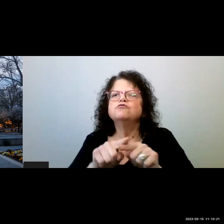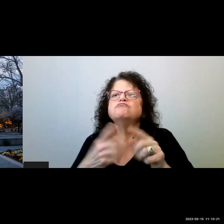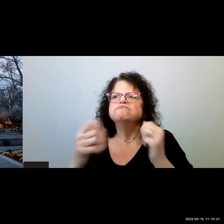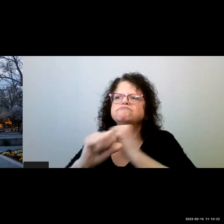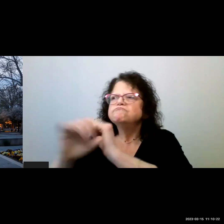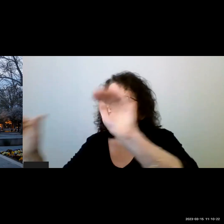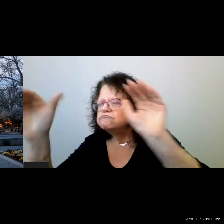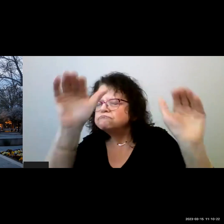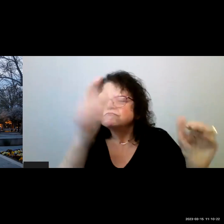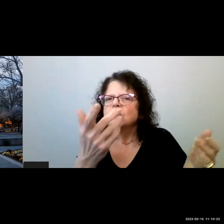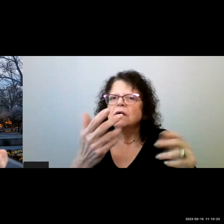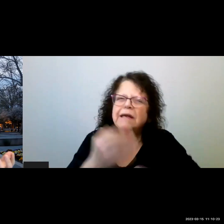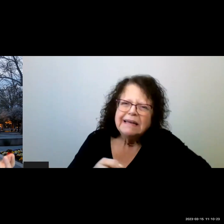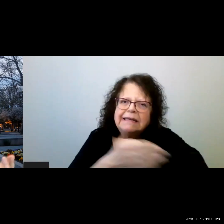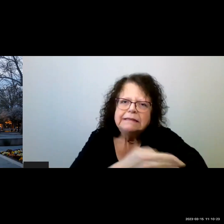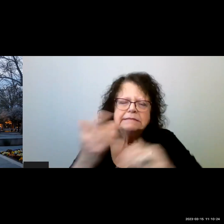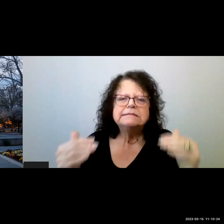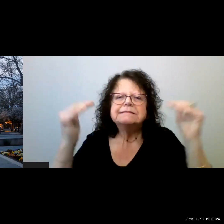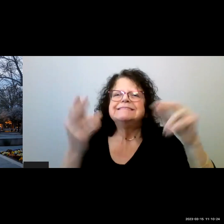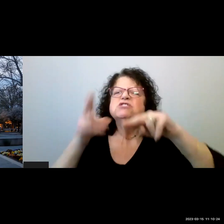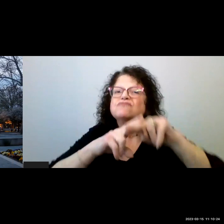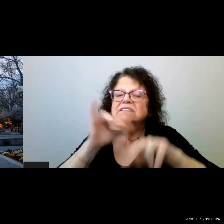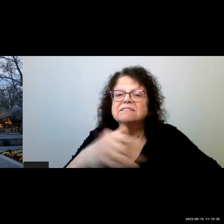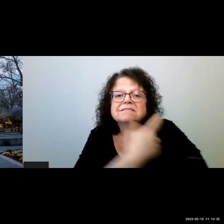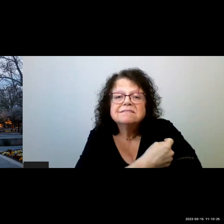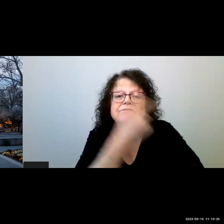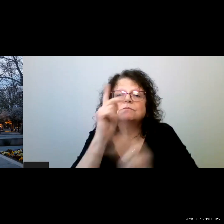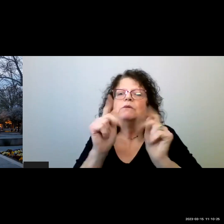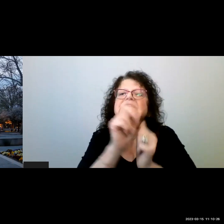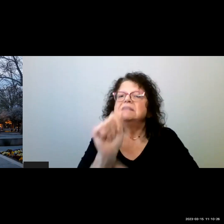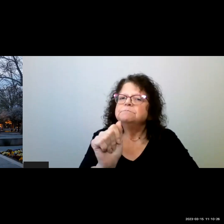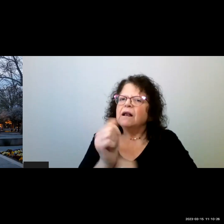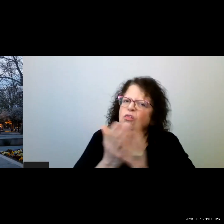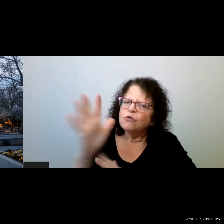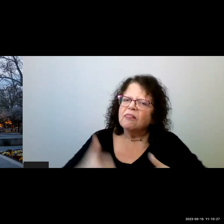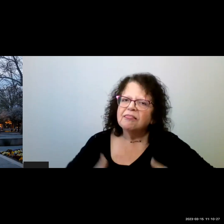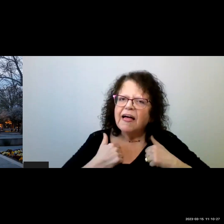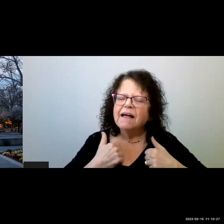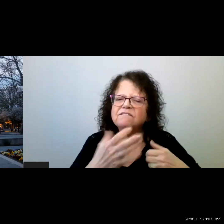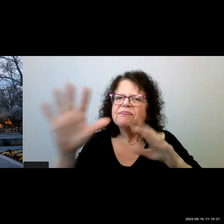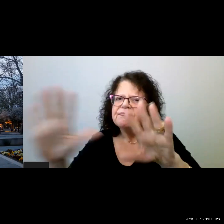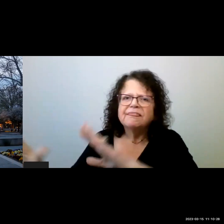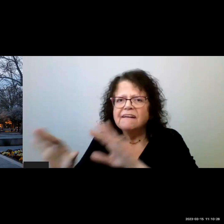disabilities across the lifespan and their family and paid caregivers in FEMA Region